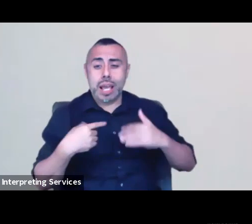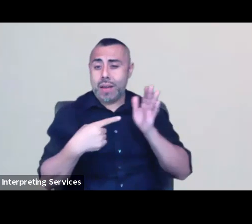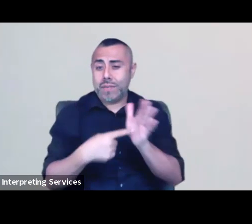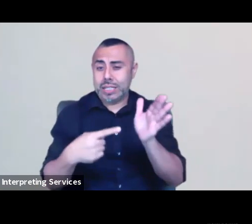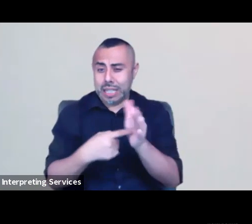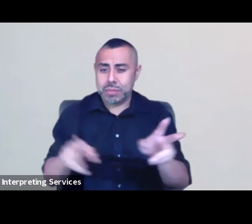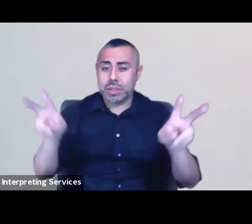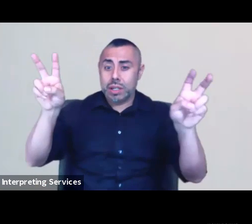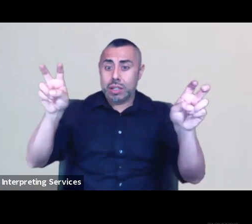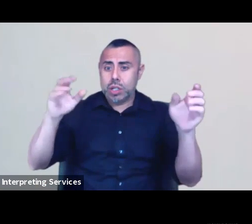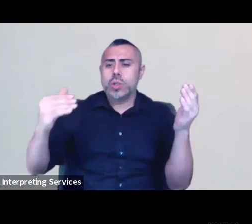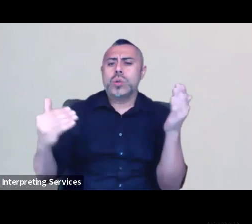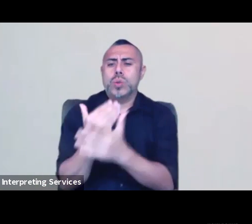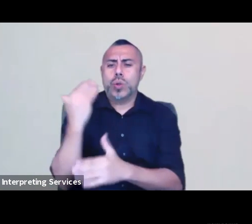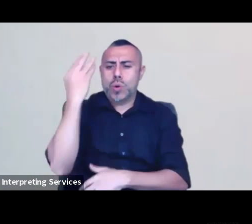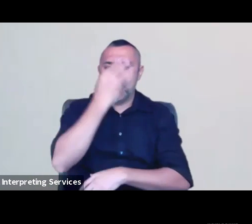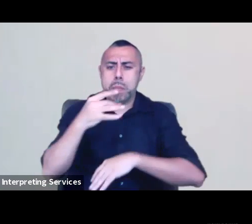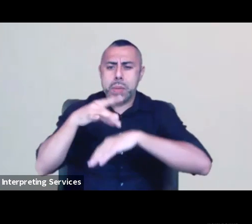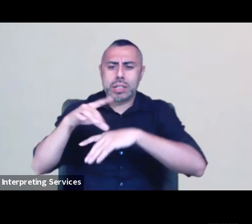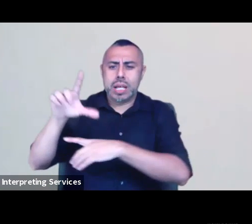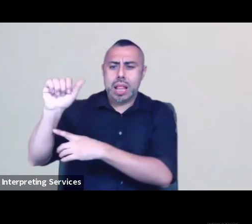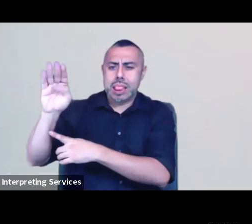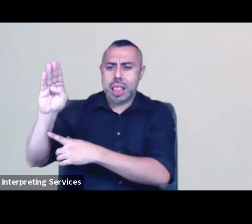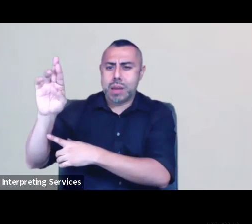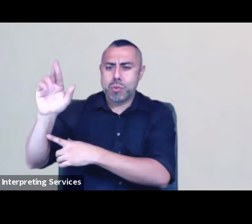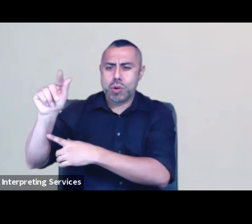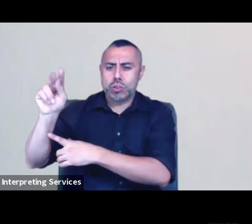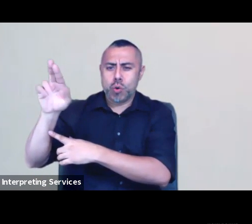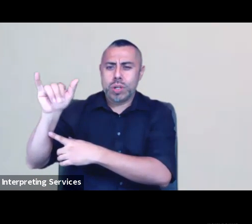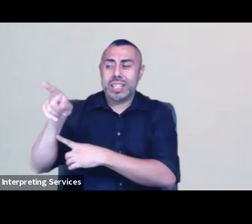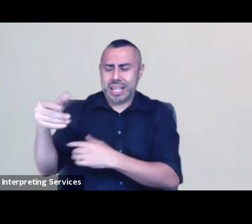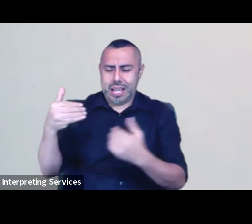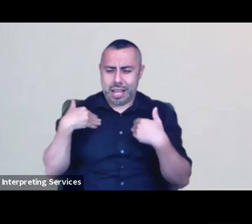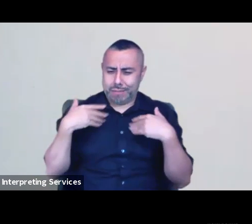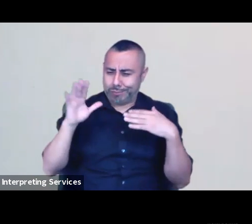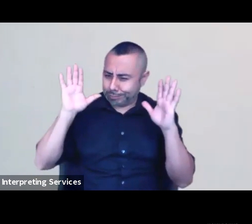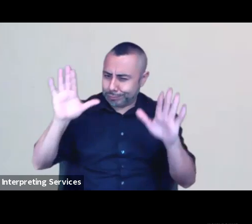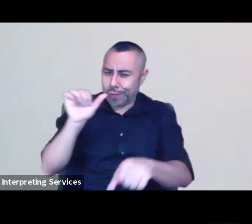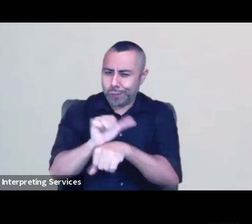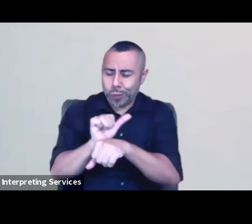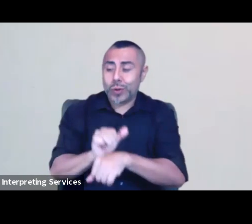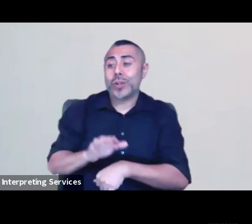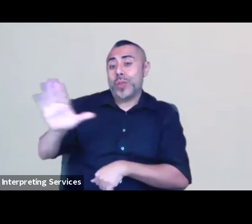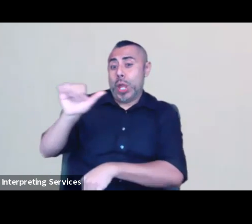Look at the work that they're doing, they have a really great practice that sort of mixes work that lives in a digital space